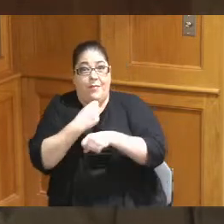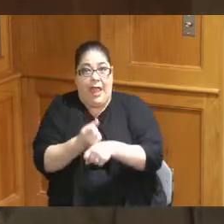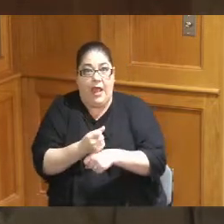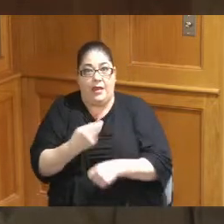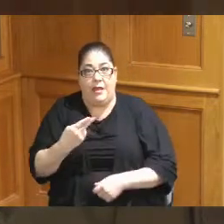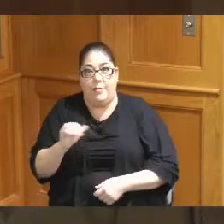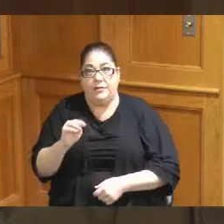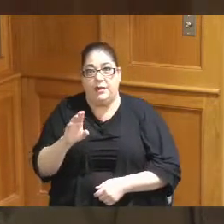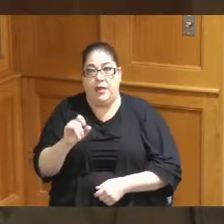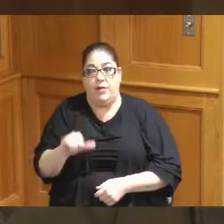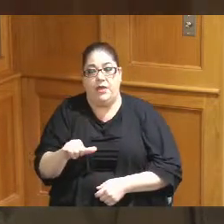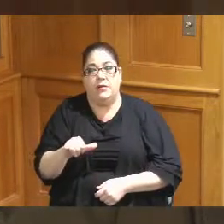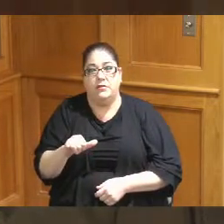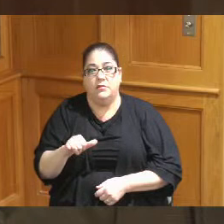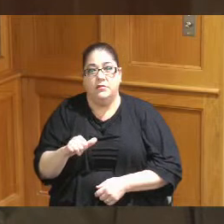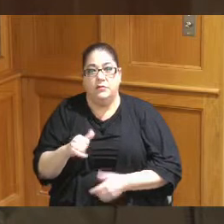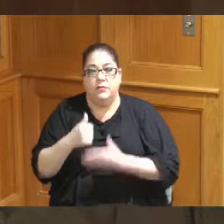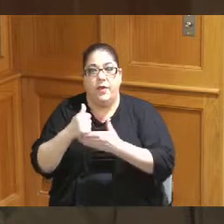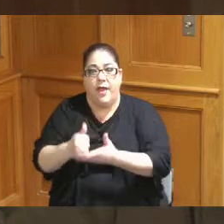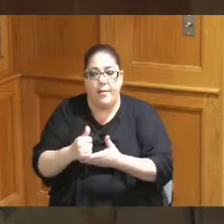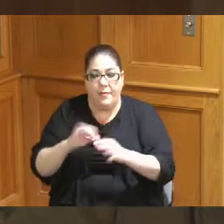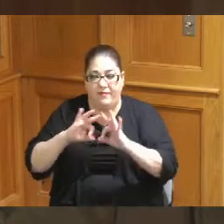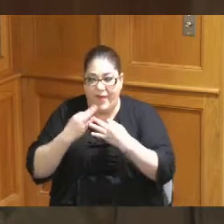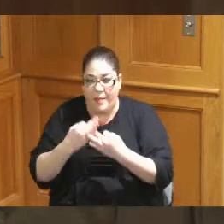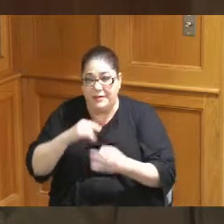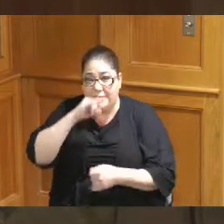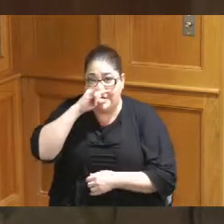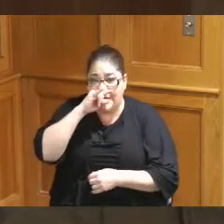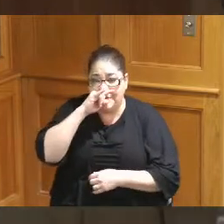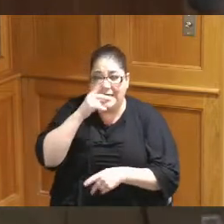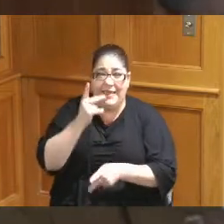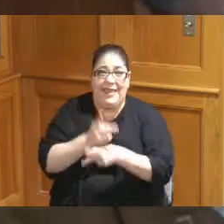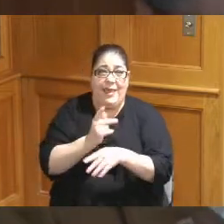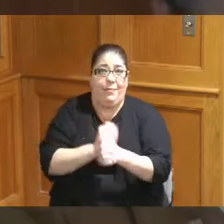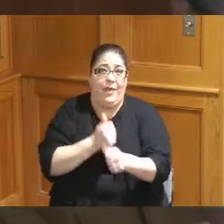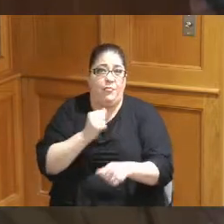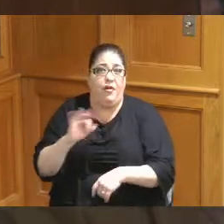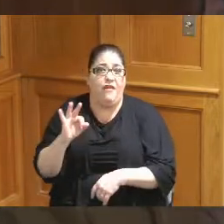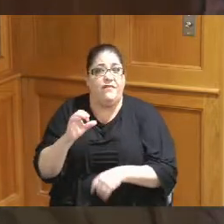the streets especially families and kids off the streets let me just follow up quickly then so your